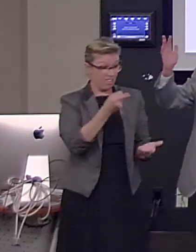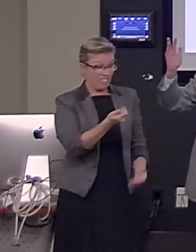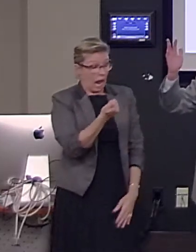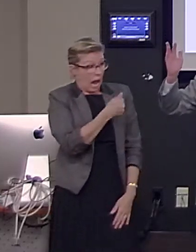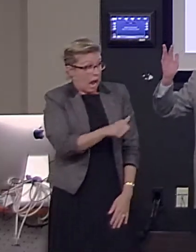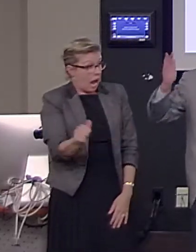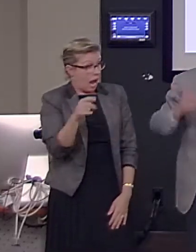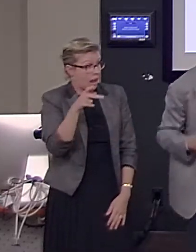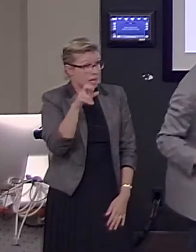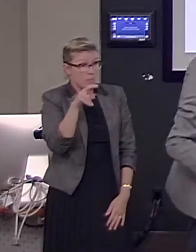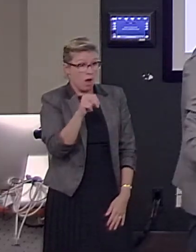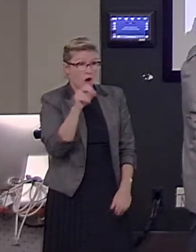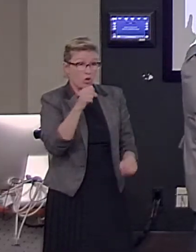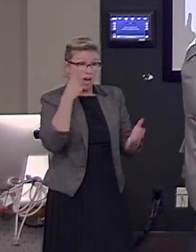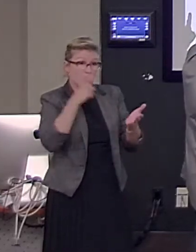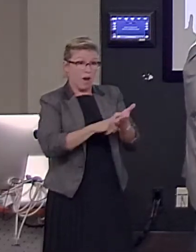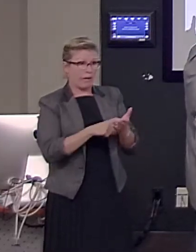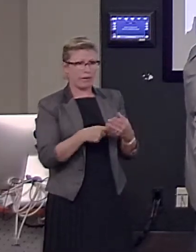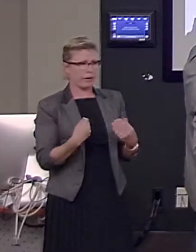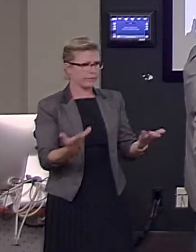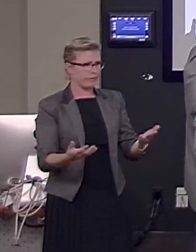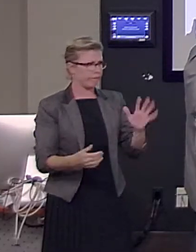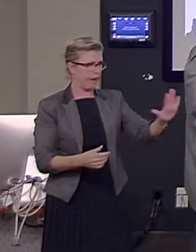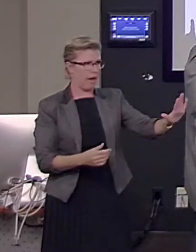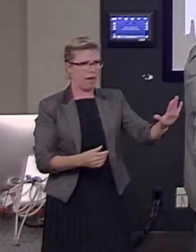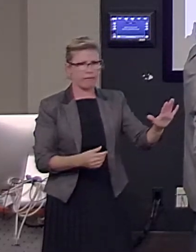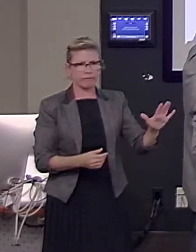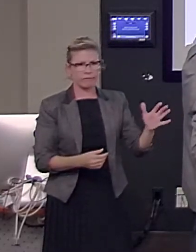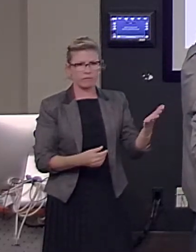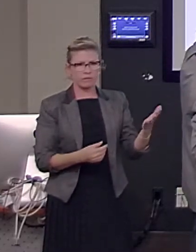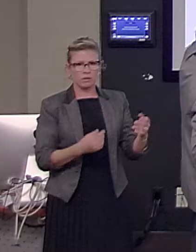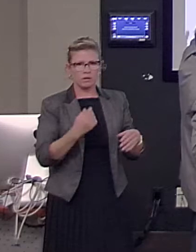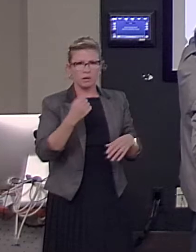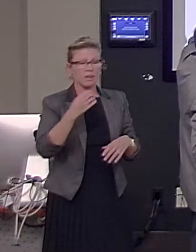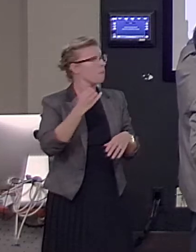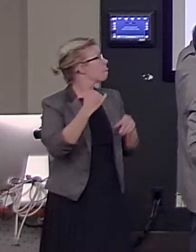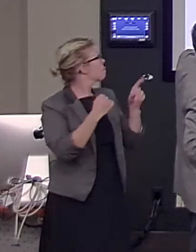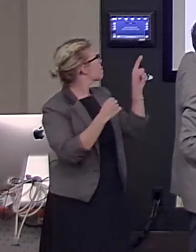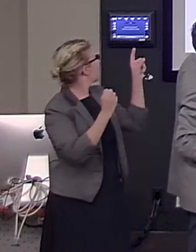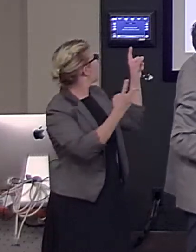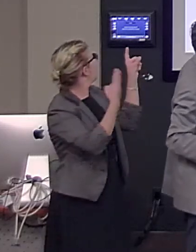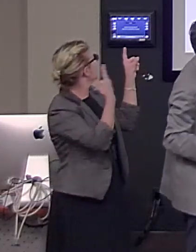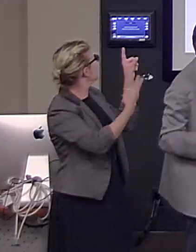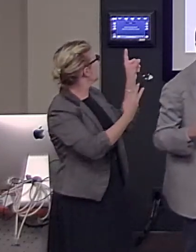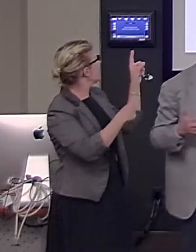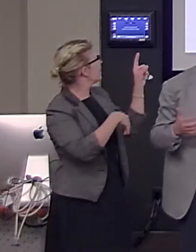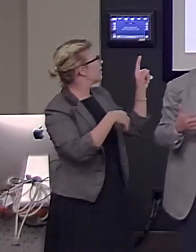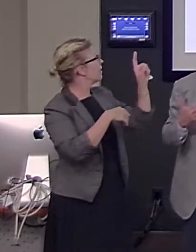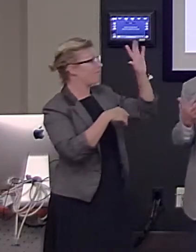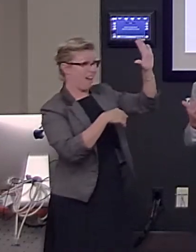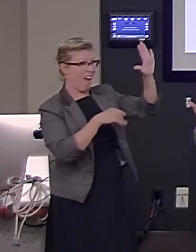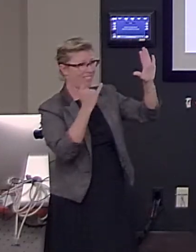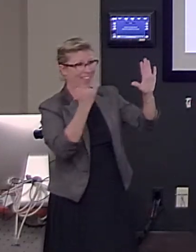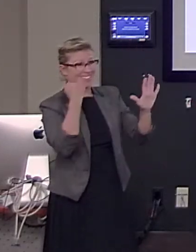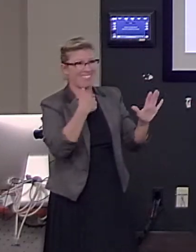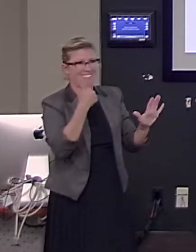that's recognizable, we'll give them five. And you can see here one through four are